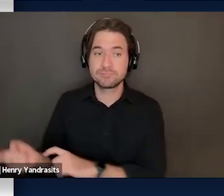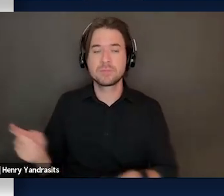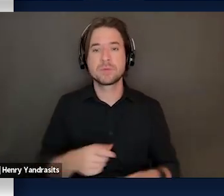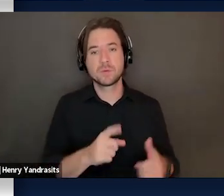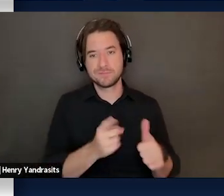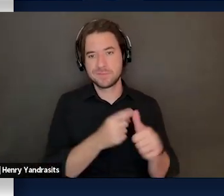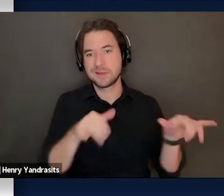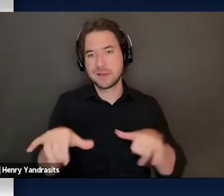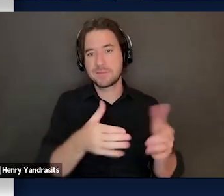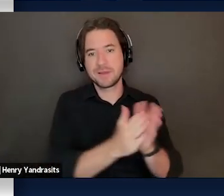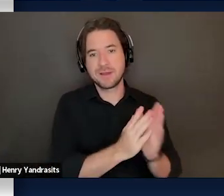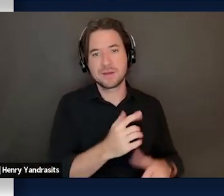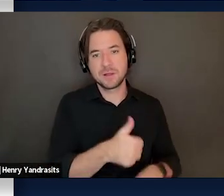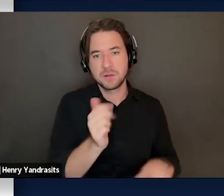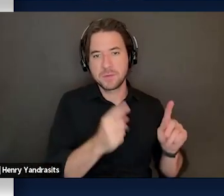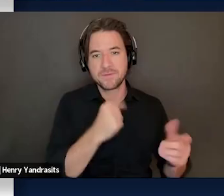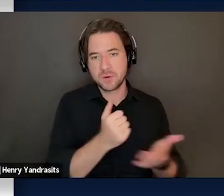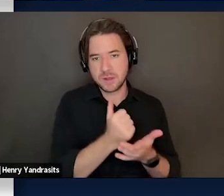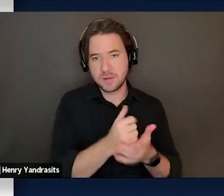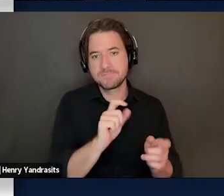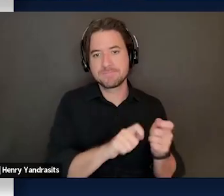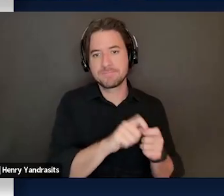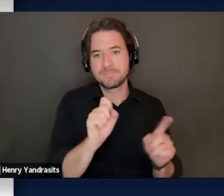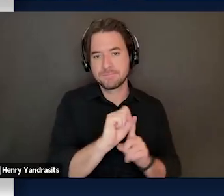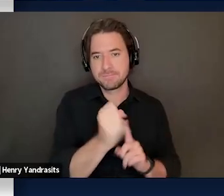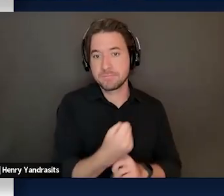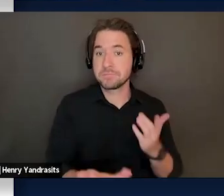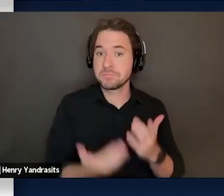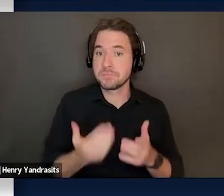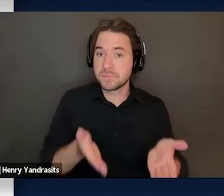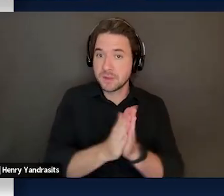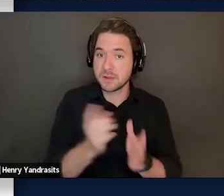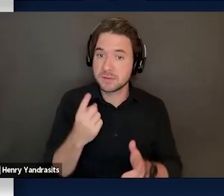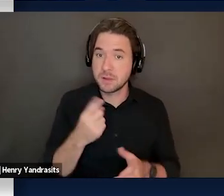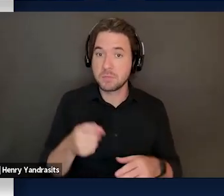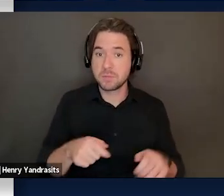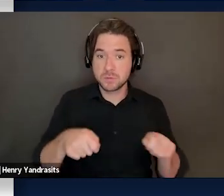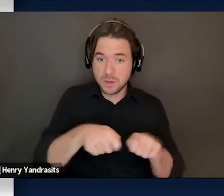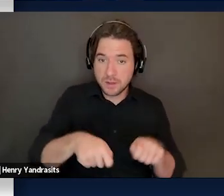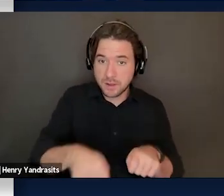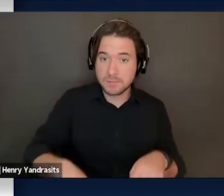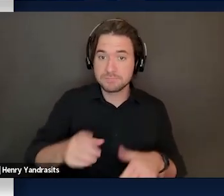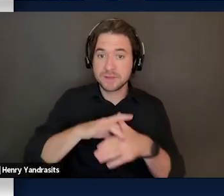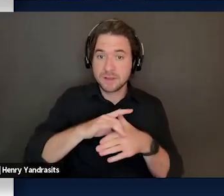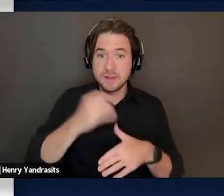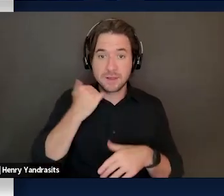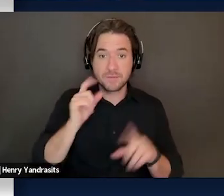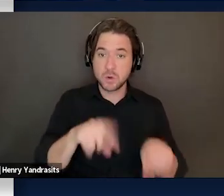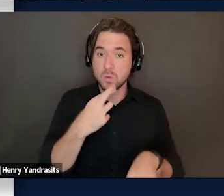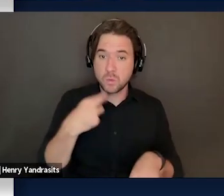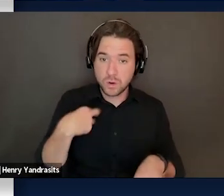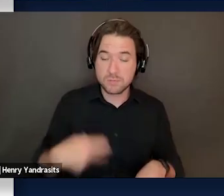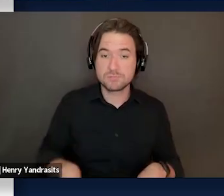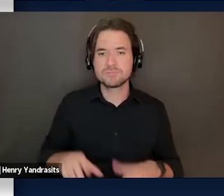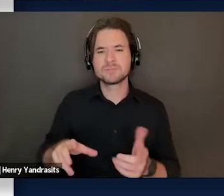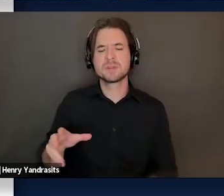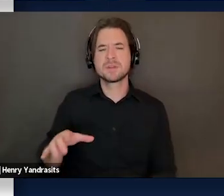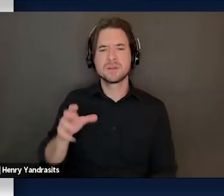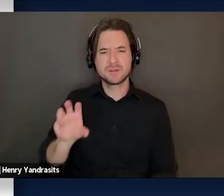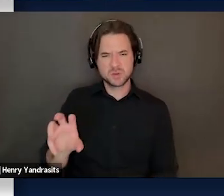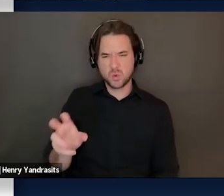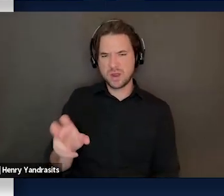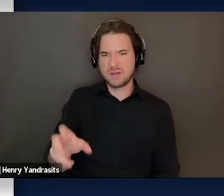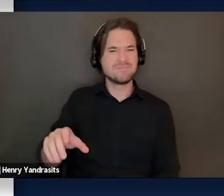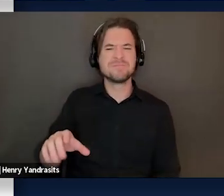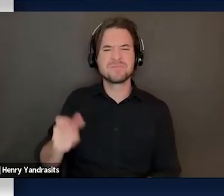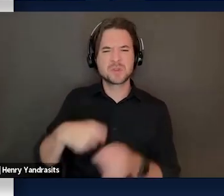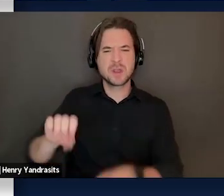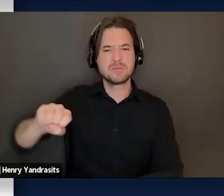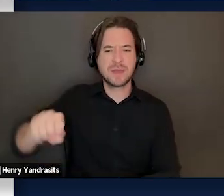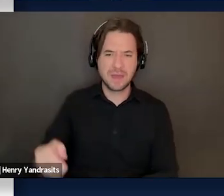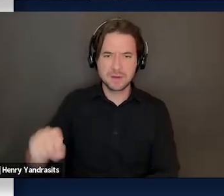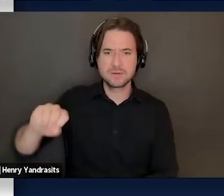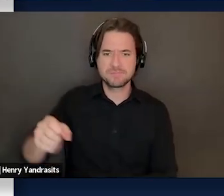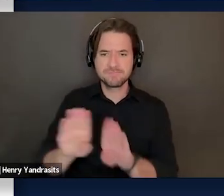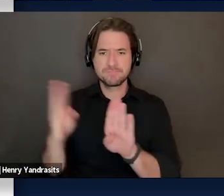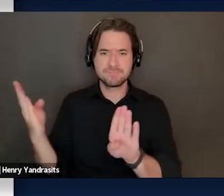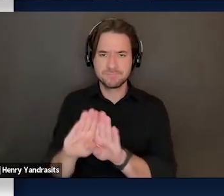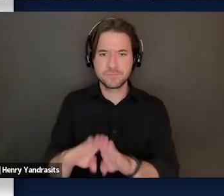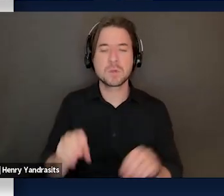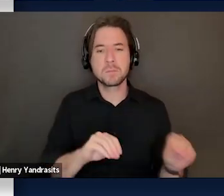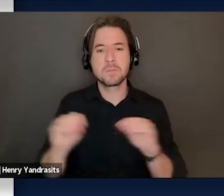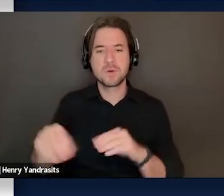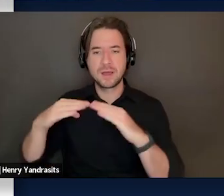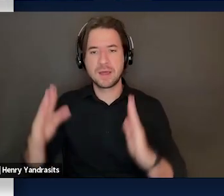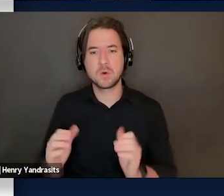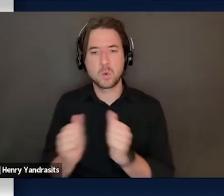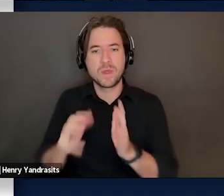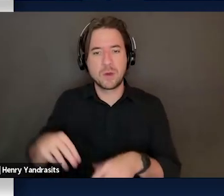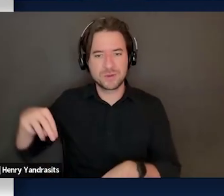In certain scenarios, so this might be, you know, asking somebody to cut their steak for them if they go to a restaurant, um, changing the doorknobs in their house to be handles instead of knobs, moving to a house with no stairs, and or using assistive devices.